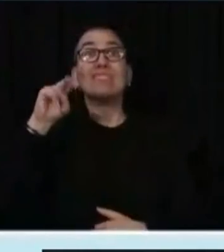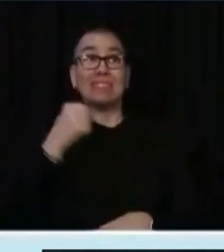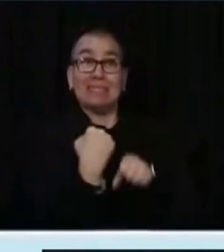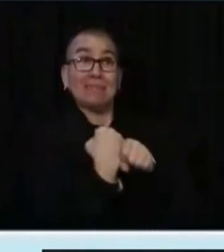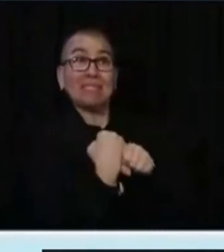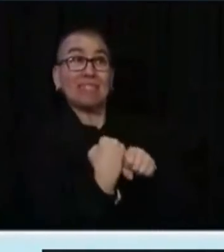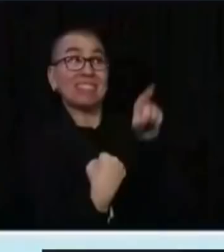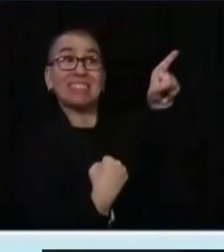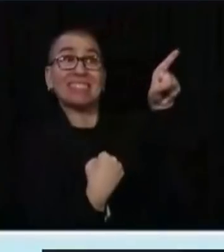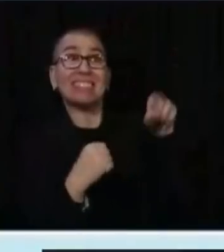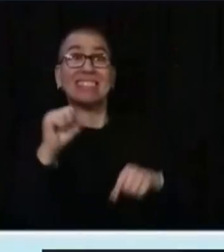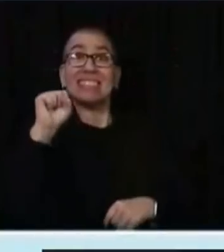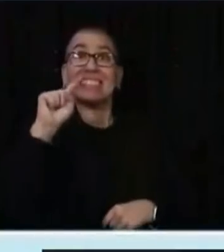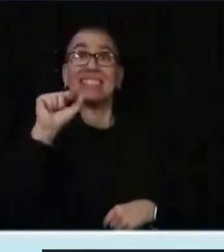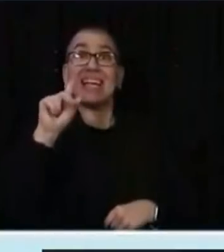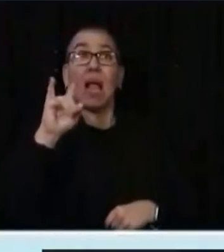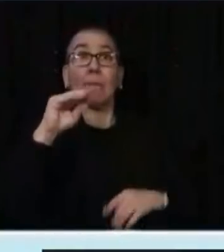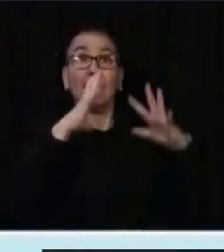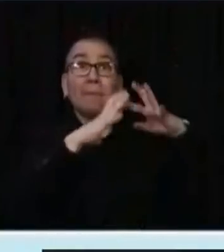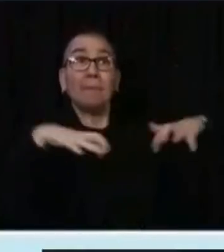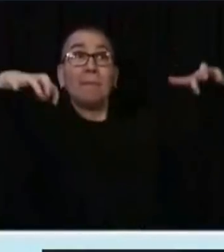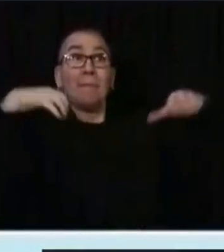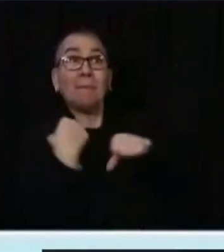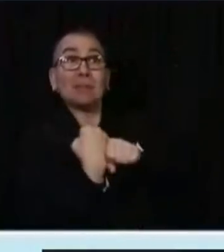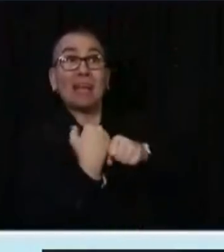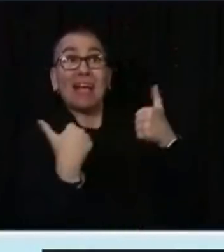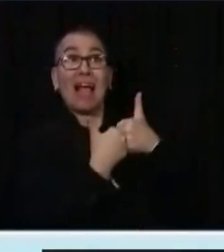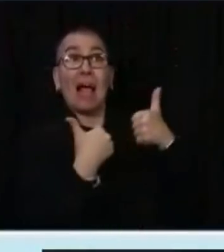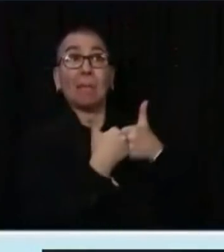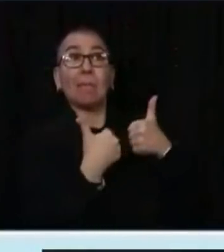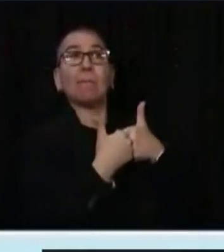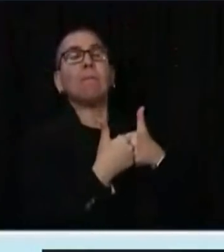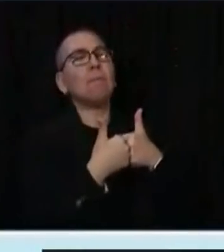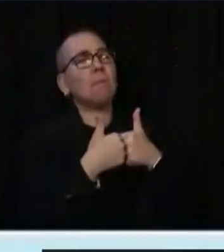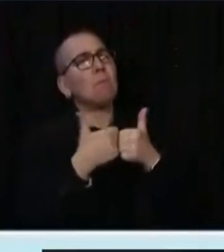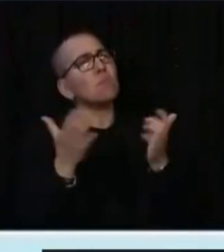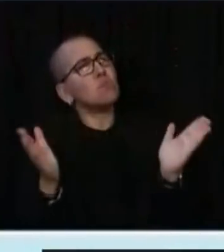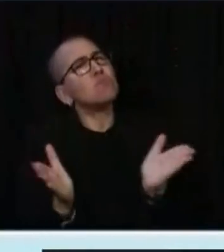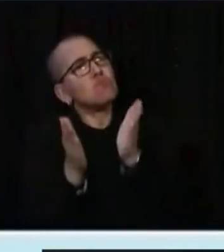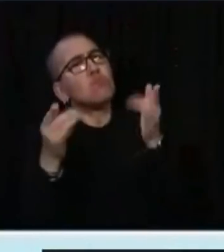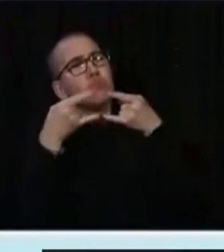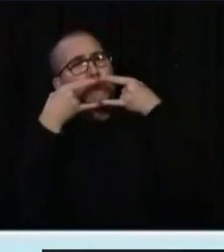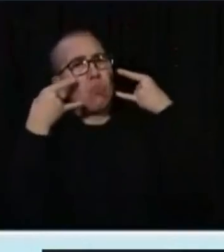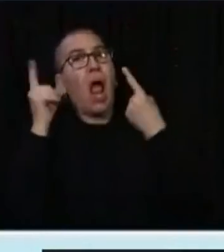OR DISTANCE AT OUTSIDE EVENTS AND NO MASK REQUIREMENTS SMALLER THAN 500.